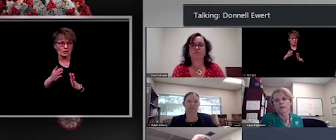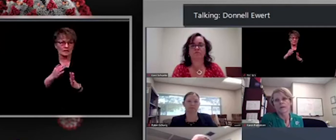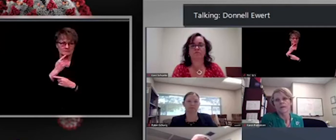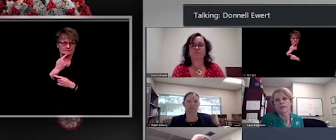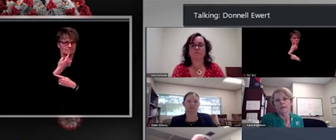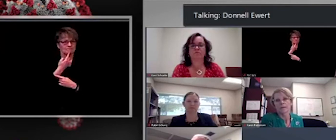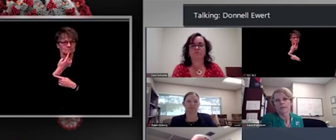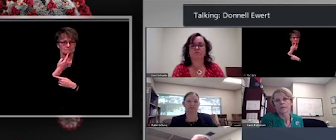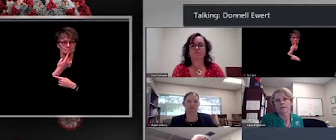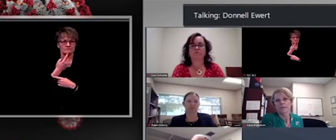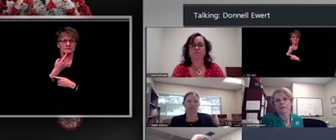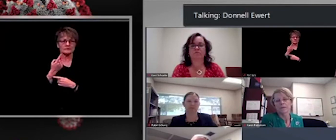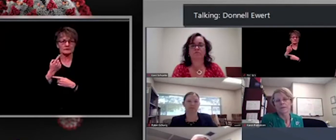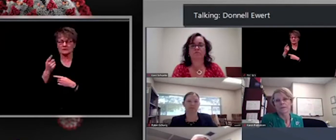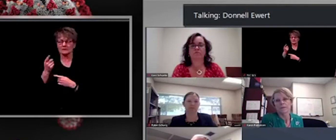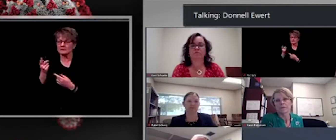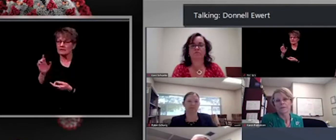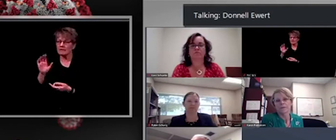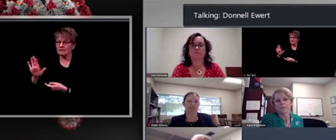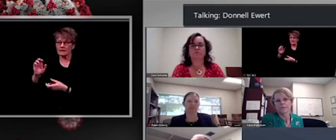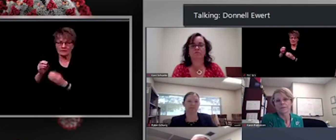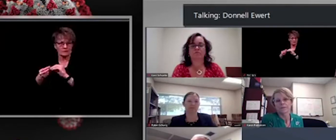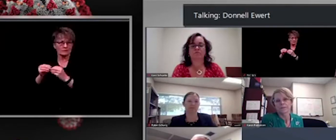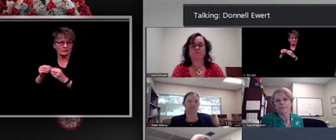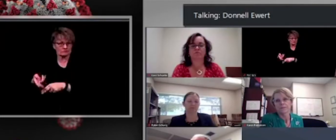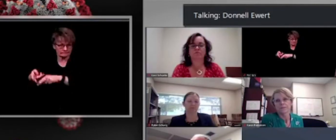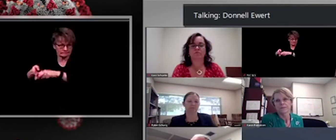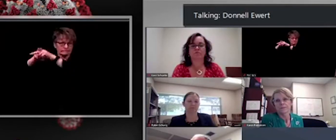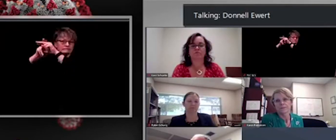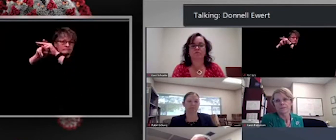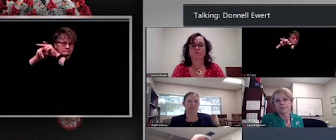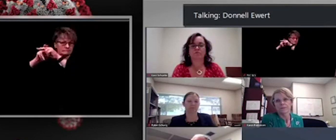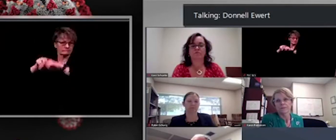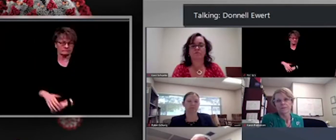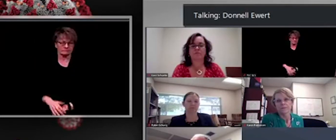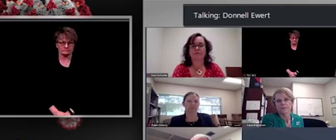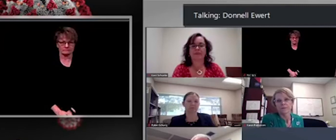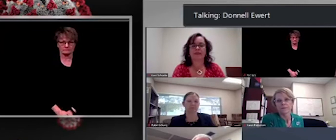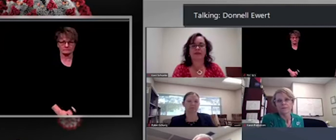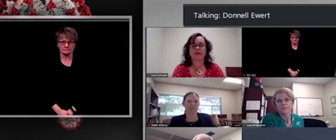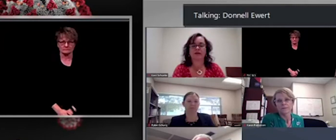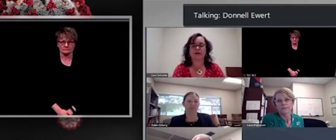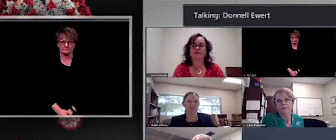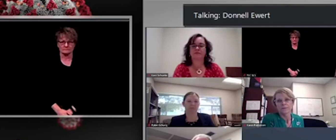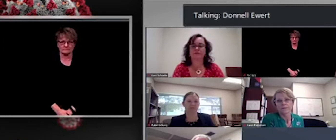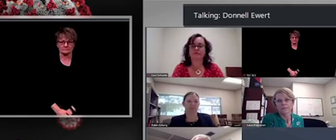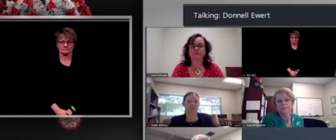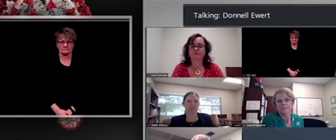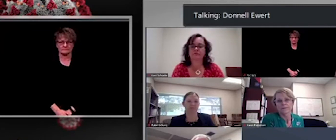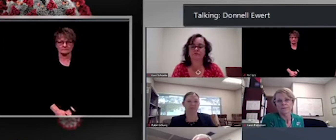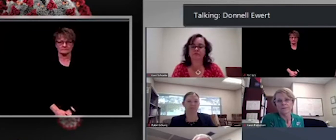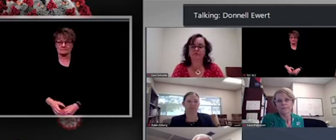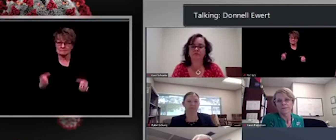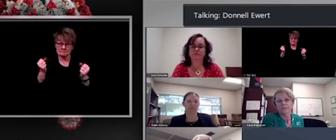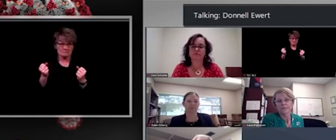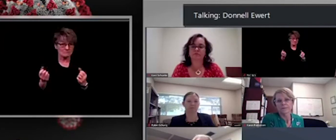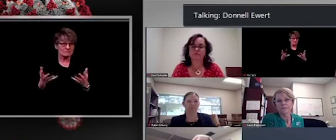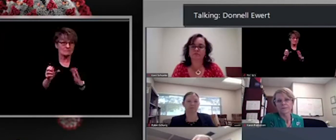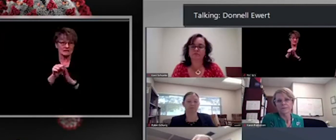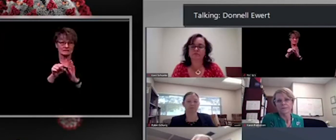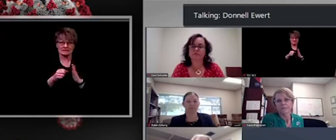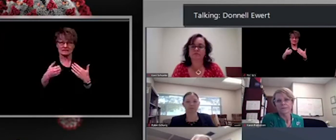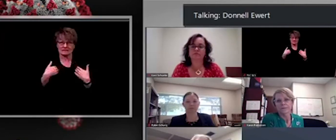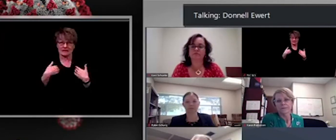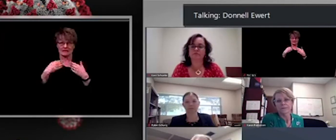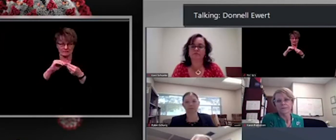And there's a lot of other states that are in the three hundreds and four hundreds. Community